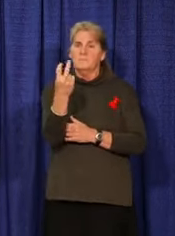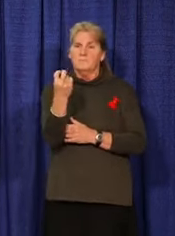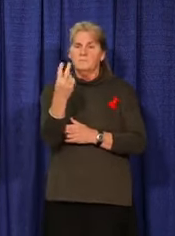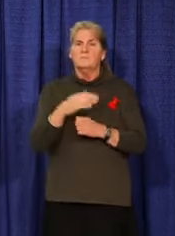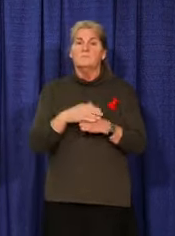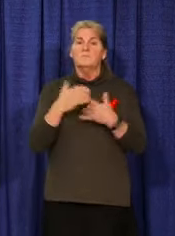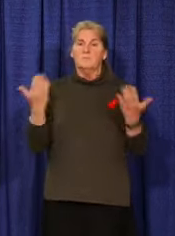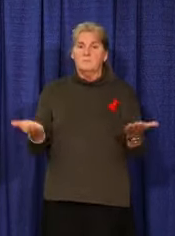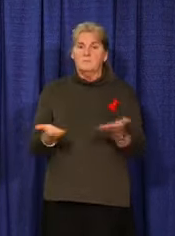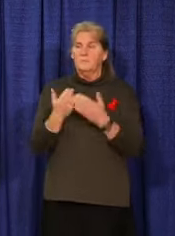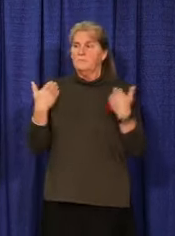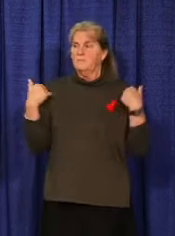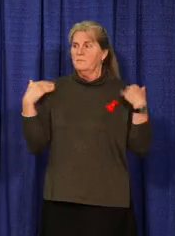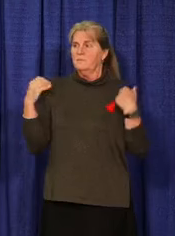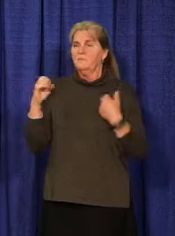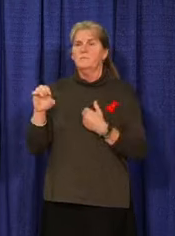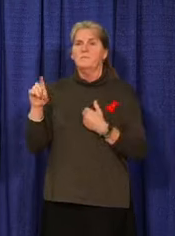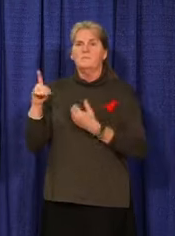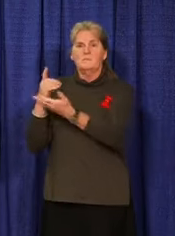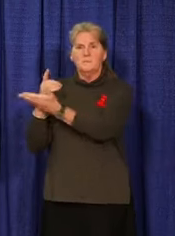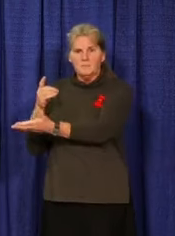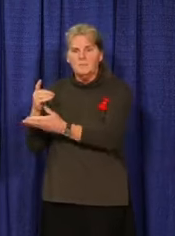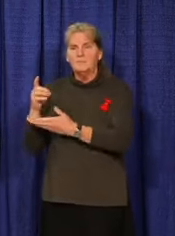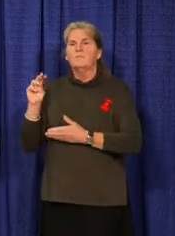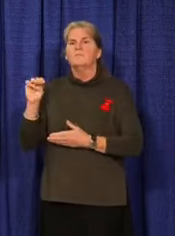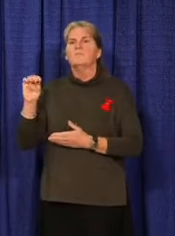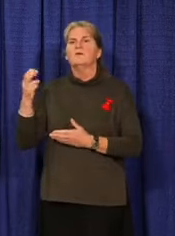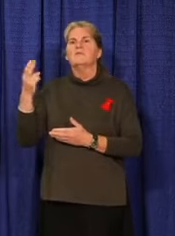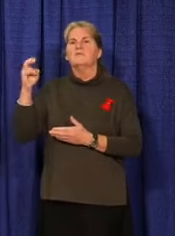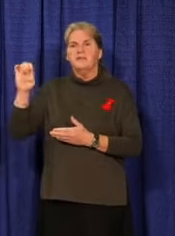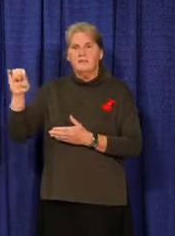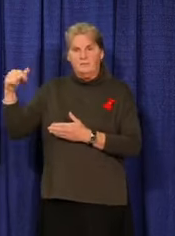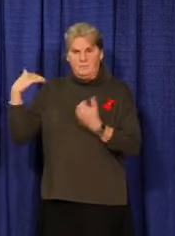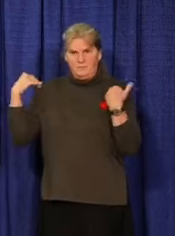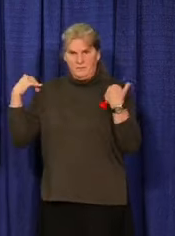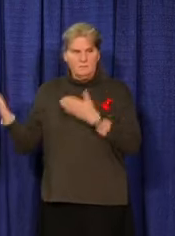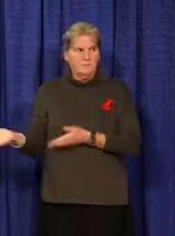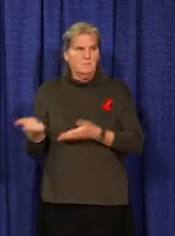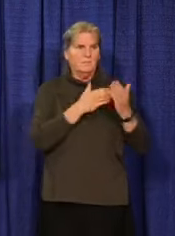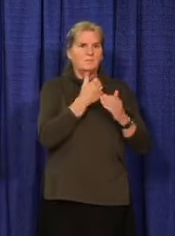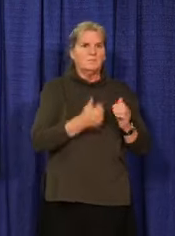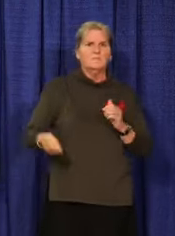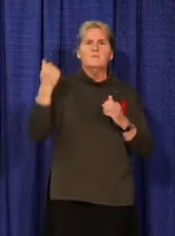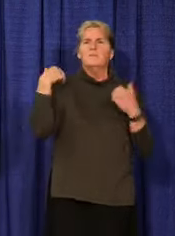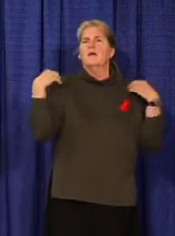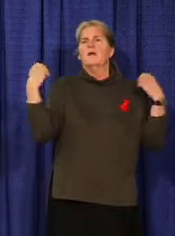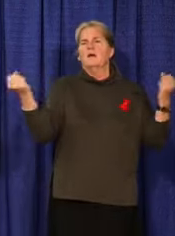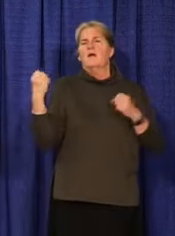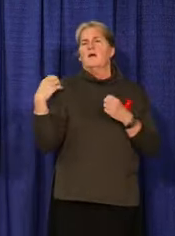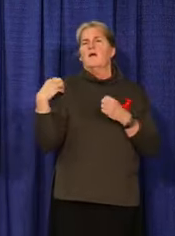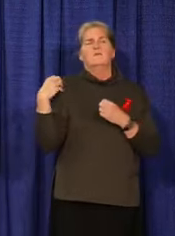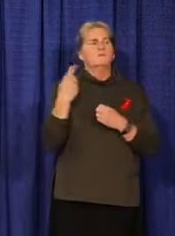August wealth. We are joined by Yukon's Minister of education, the honourable Tracy-Anne McPhee and Yukon's Chief Medical Officer of